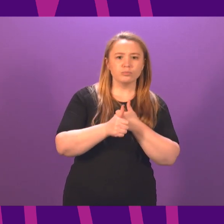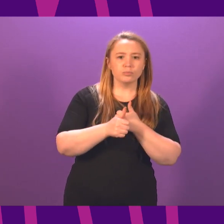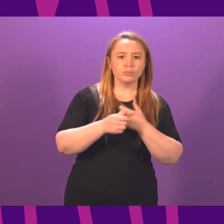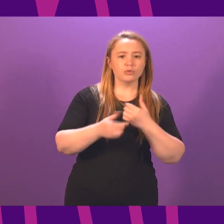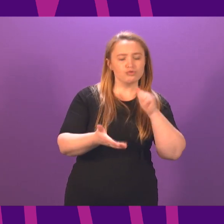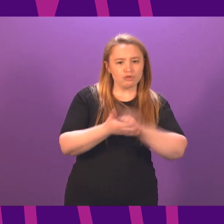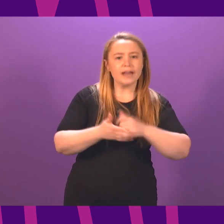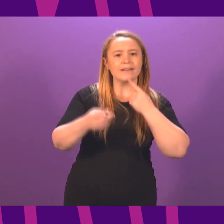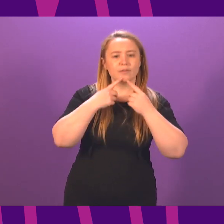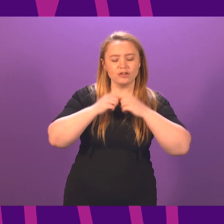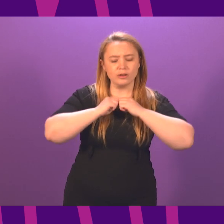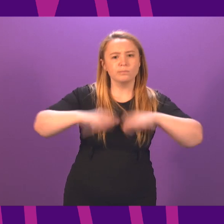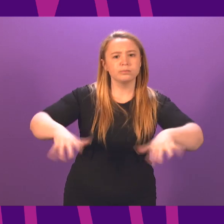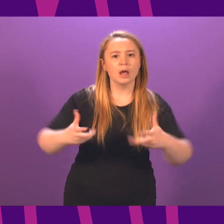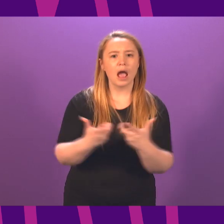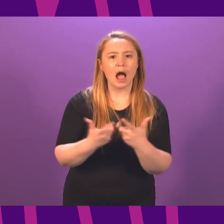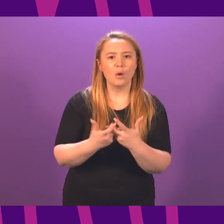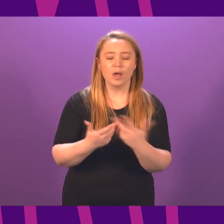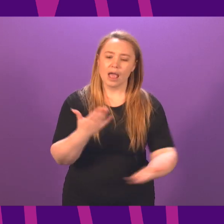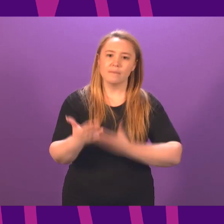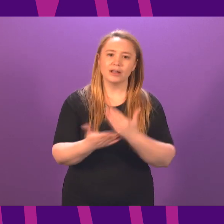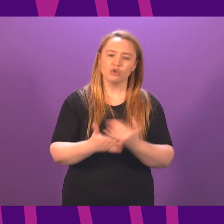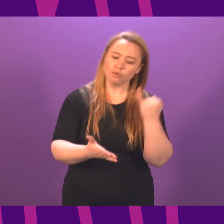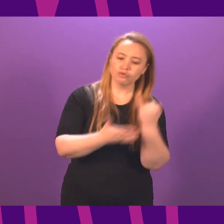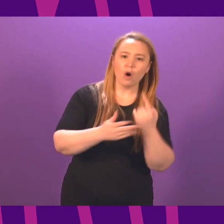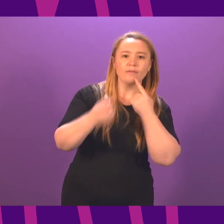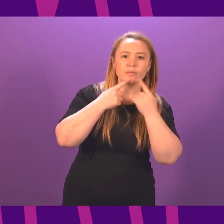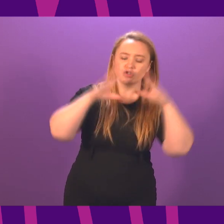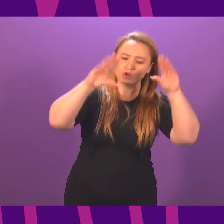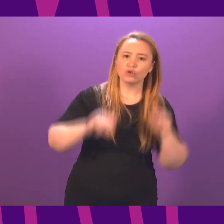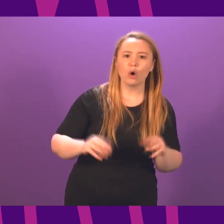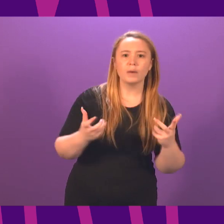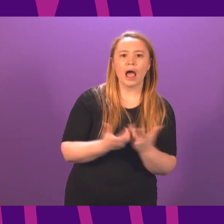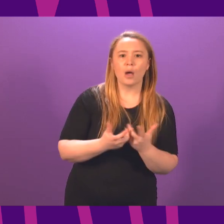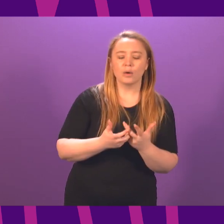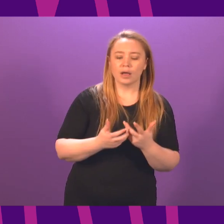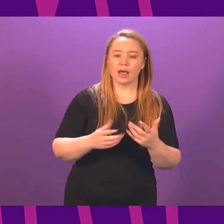What specific action is being taken to support vaccine take-up in marginalised communities?